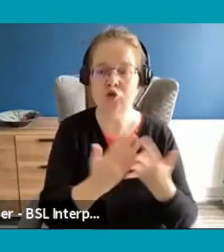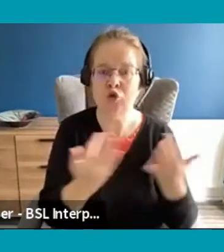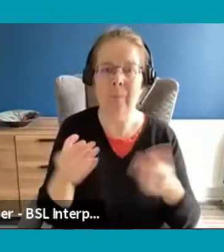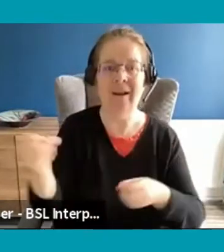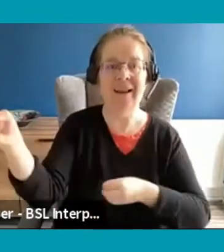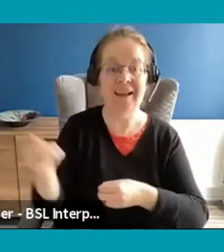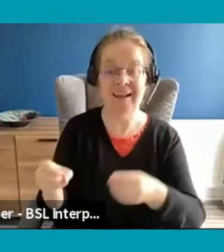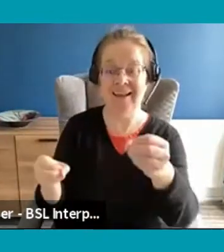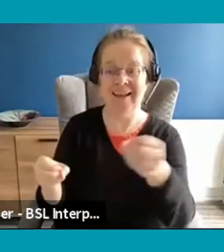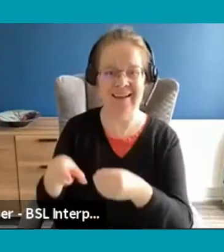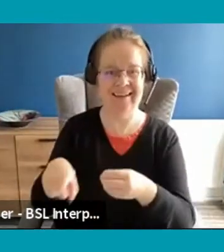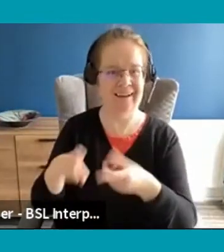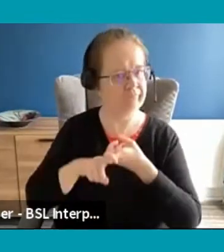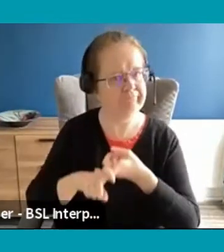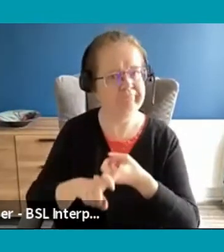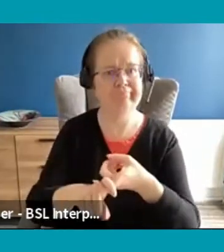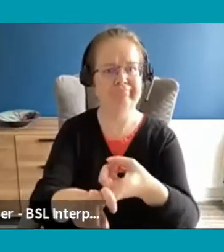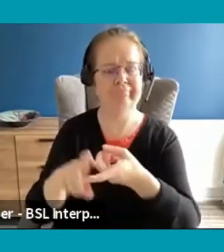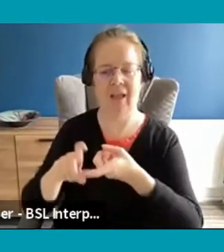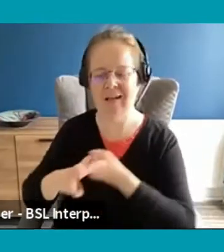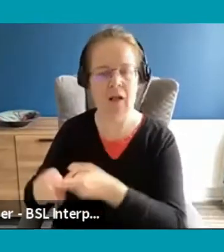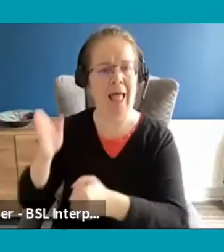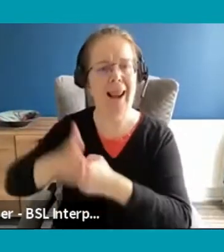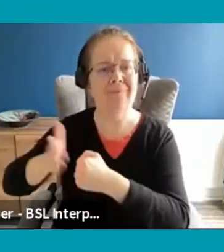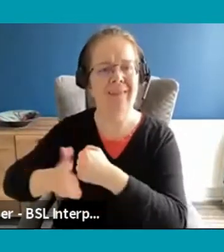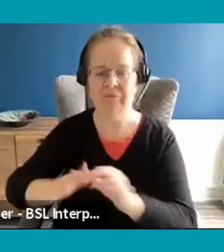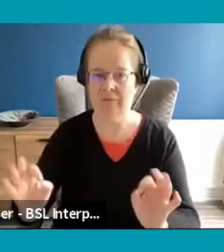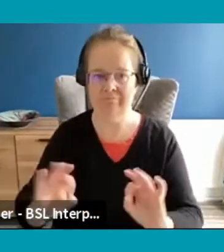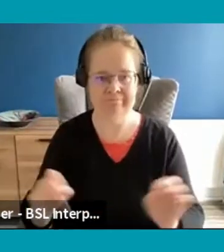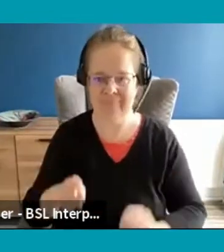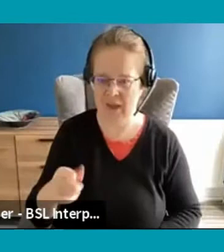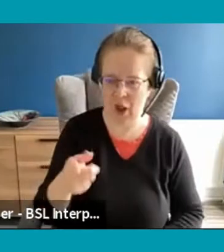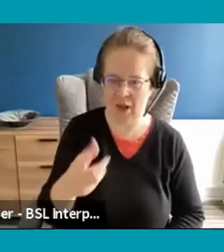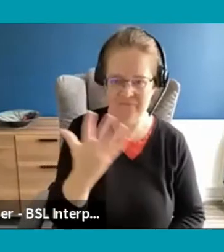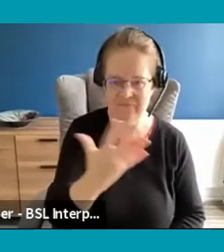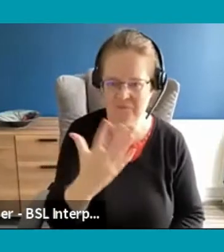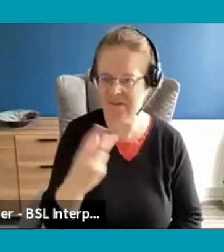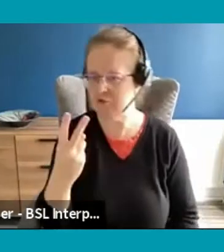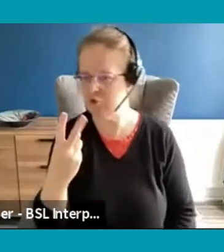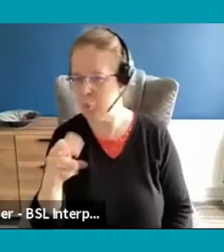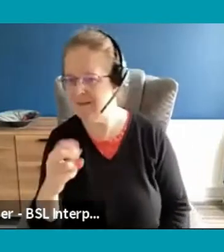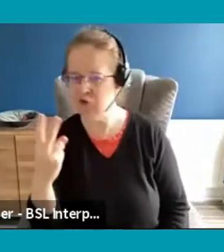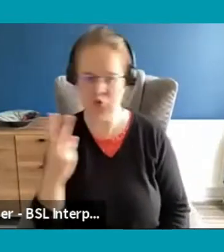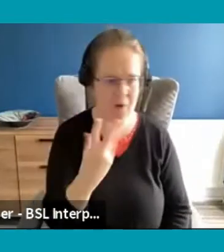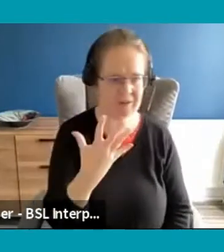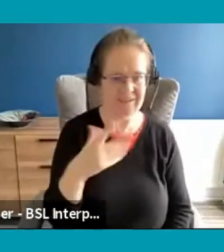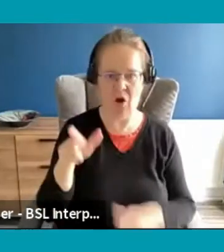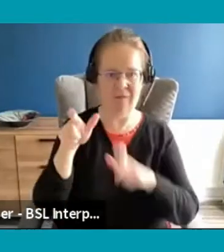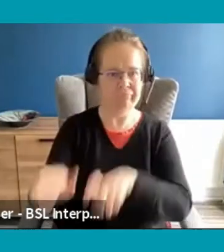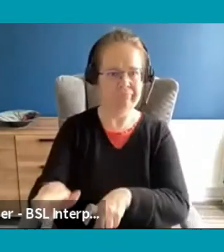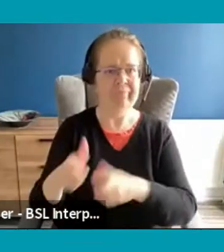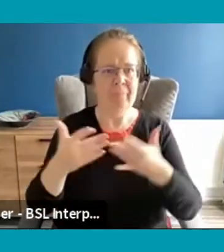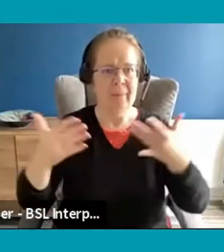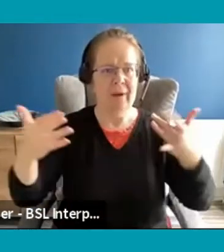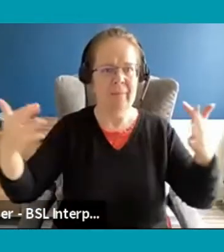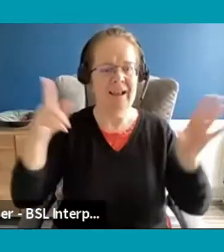the business that have got you know, fifteen, twenty, twenty five, thirty years service. It's incredible to be working with these